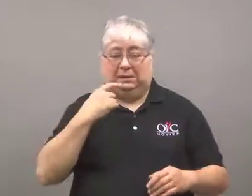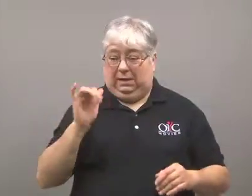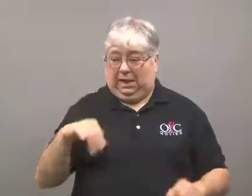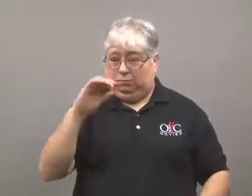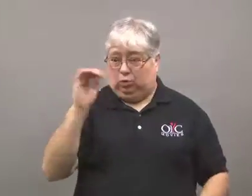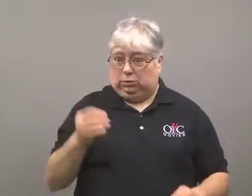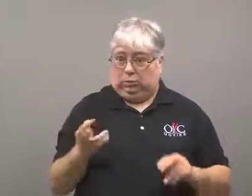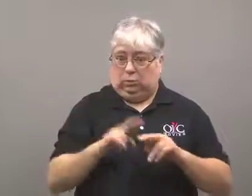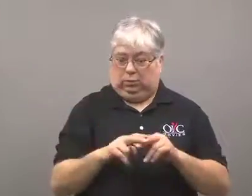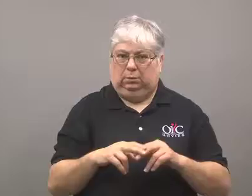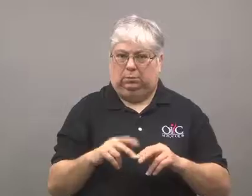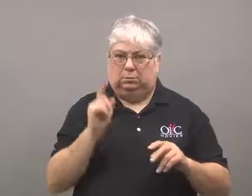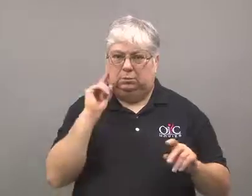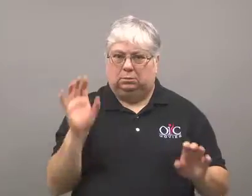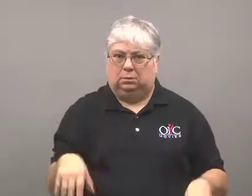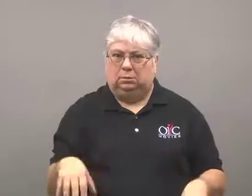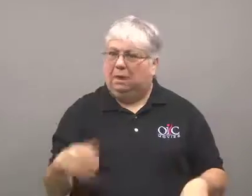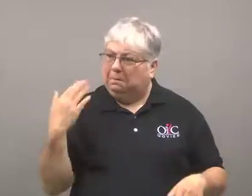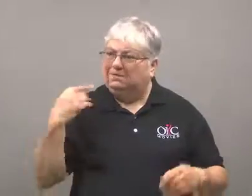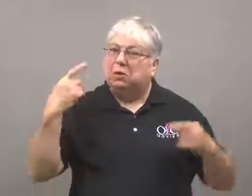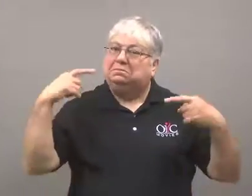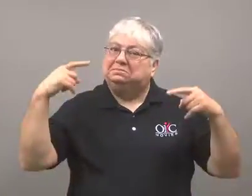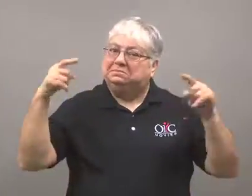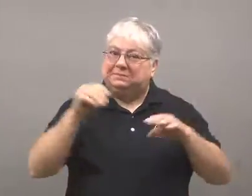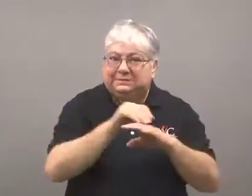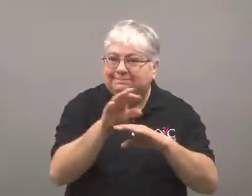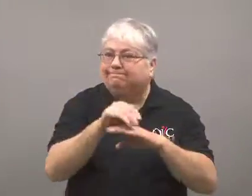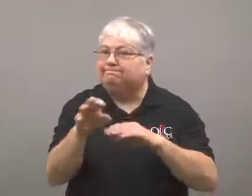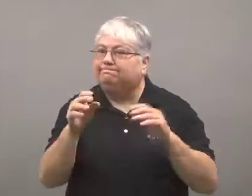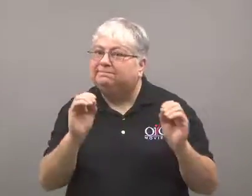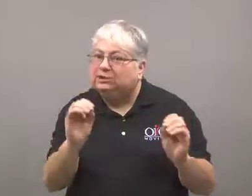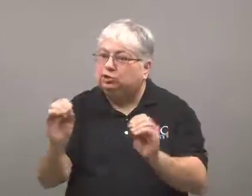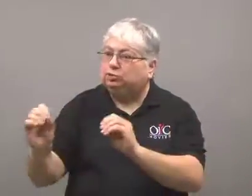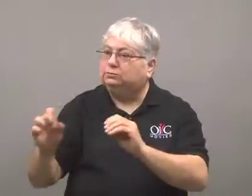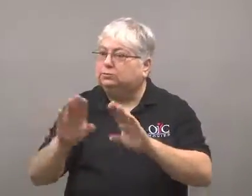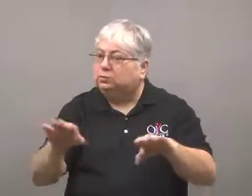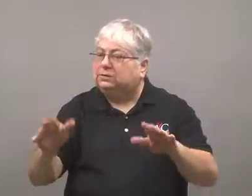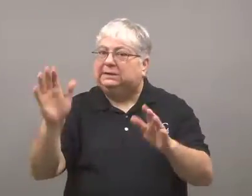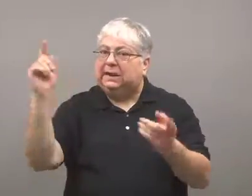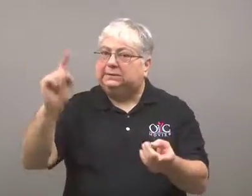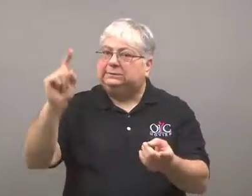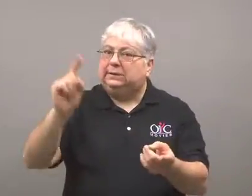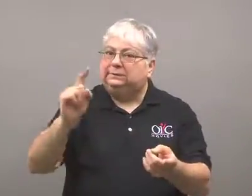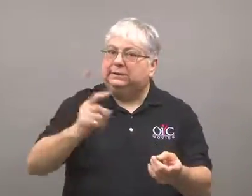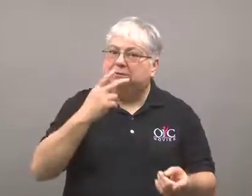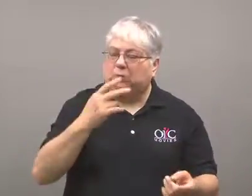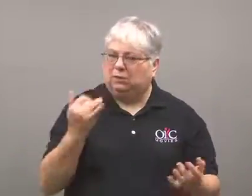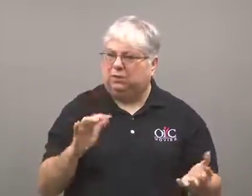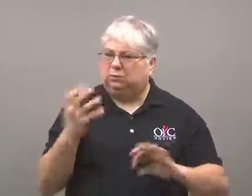He said the increase shown by the survey is shocking. There had been success in reducing use of tobacco by children by educating them.